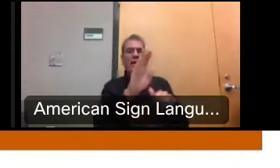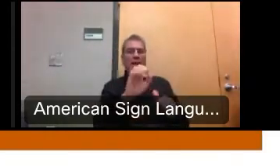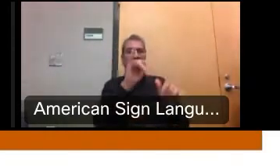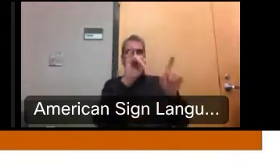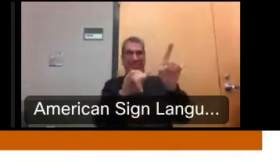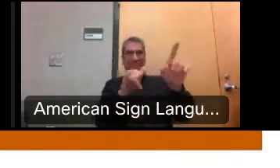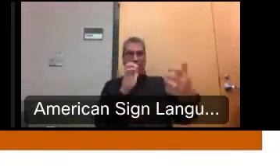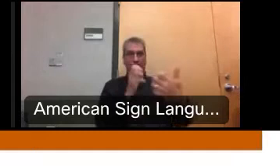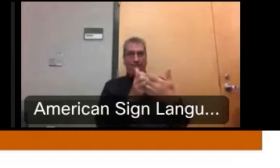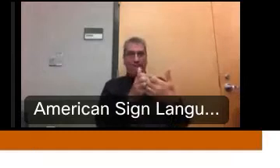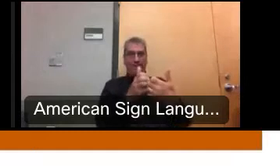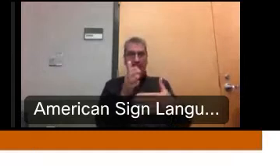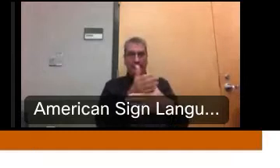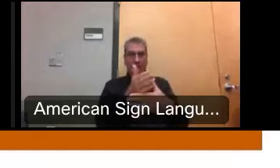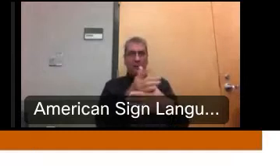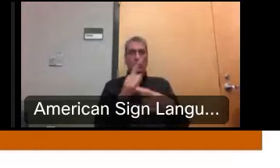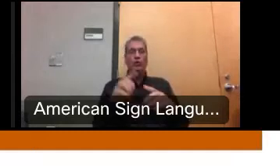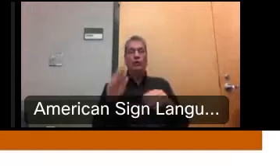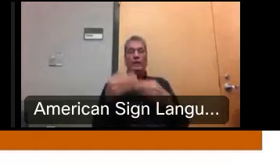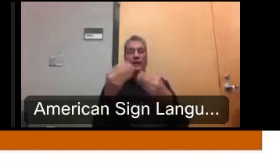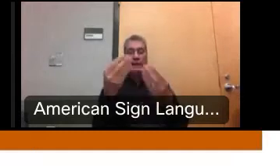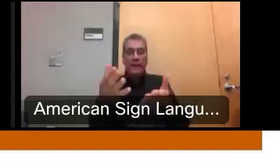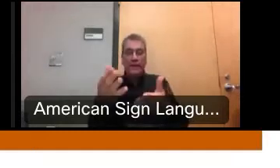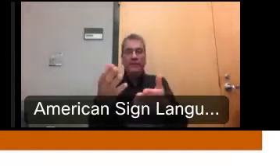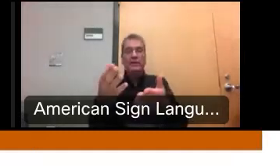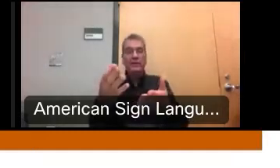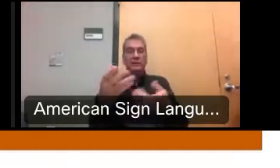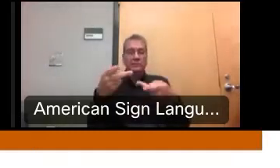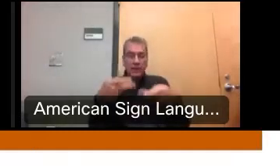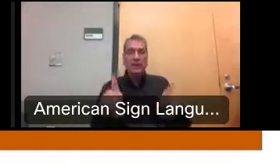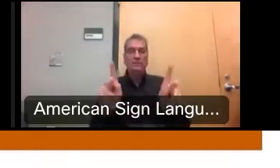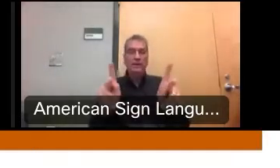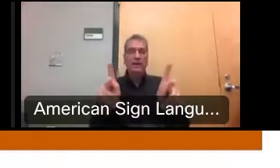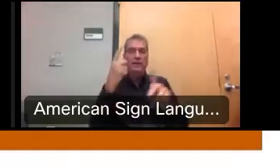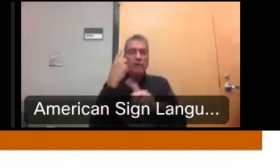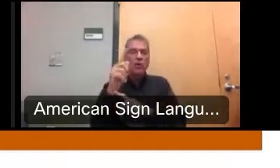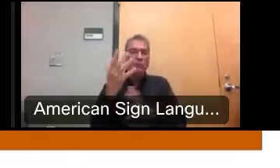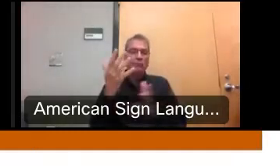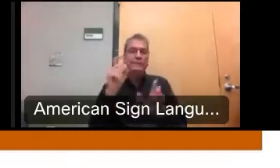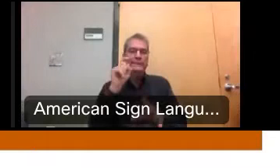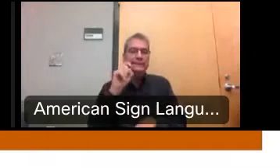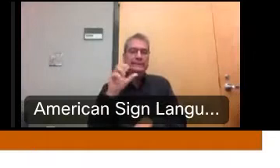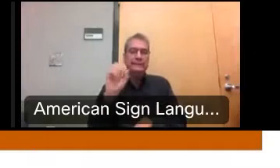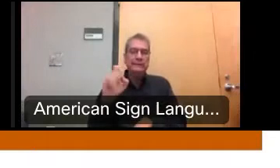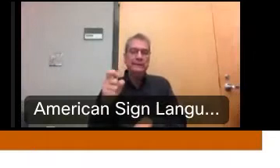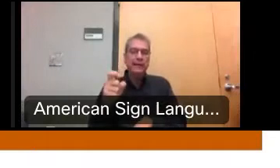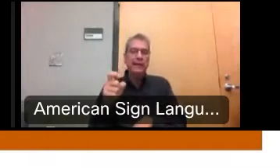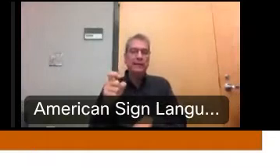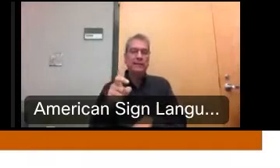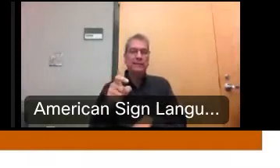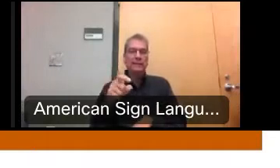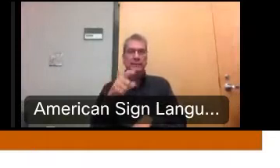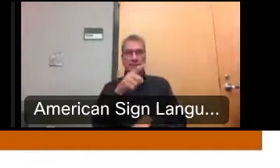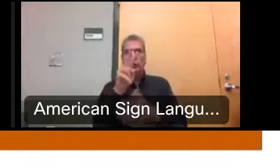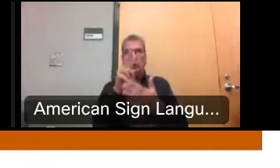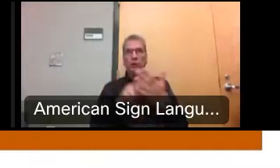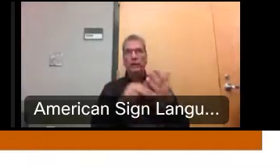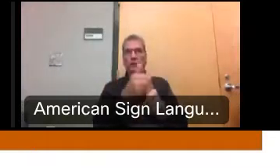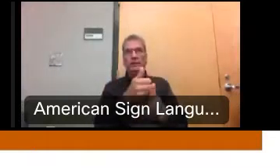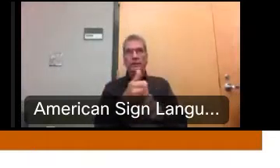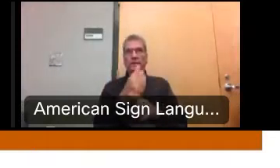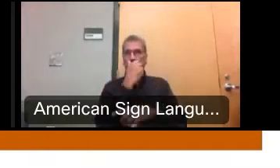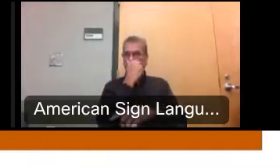And give or receive consent we were doing, um, a lot of the early data